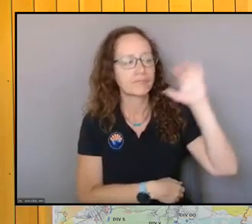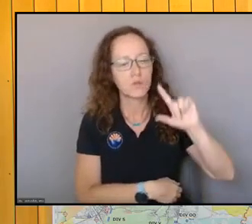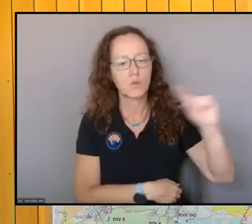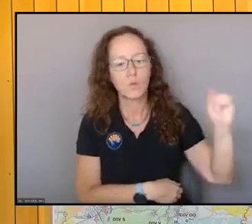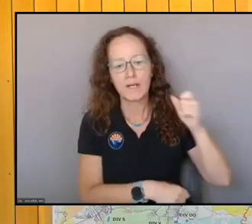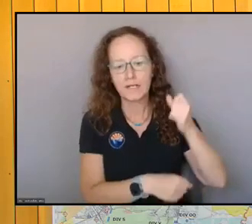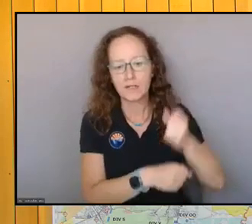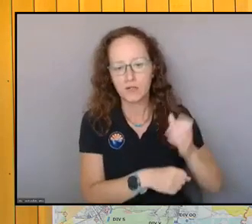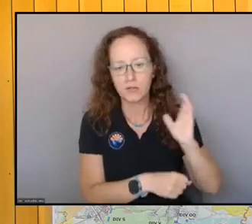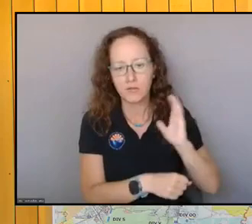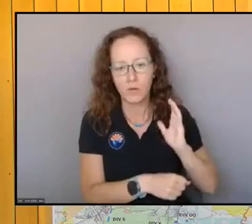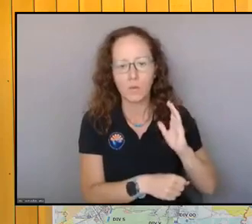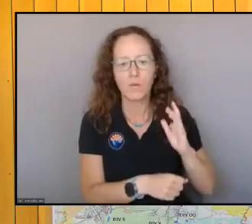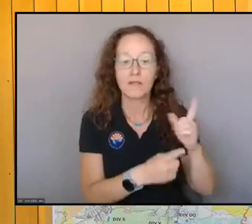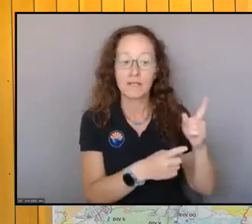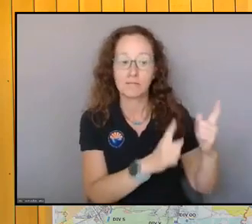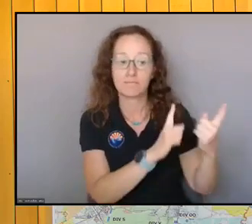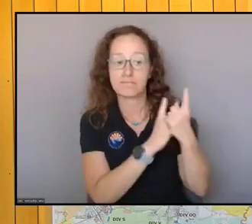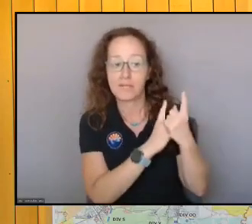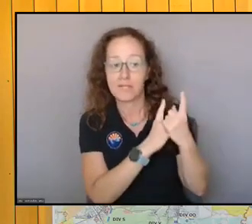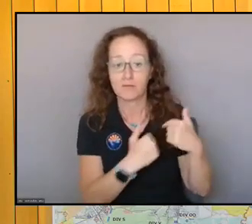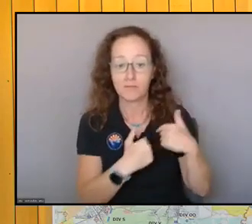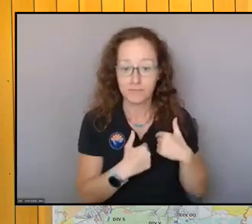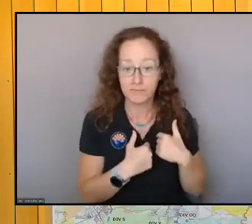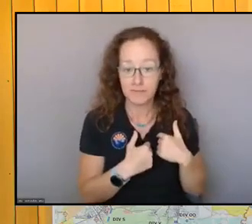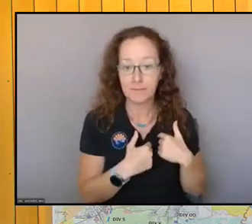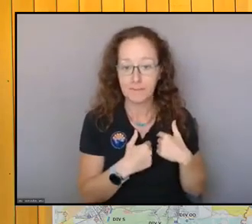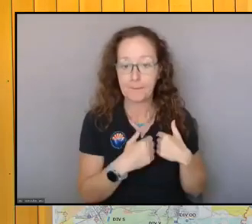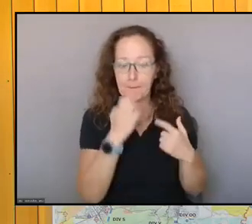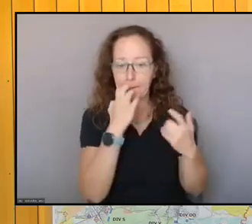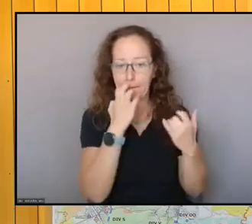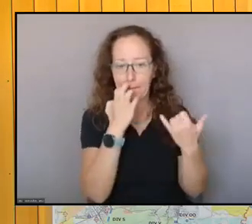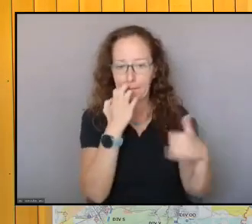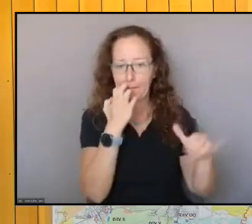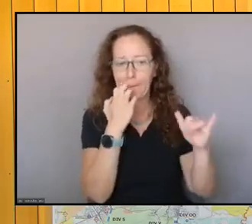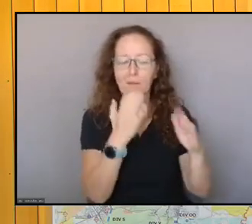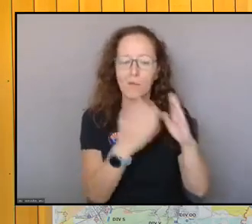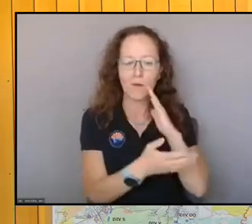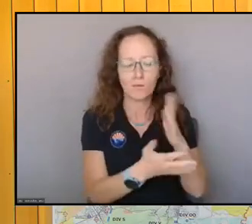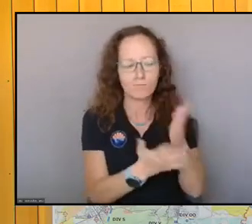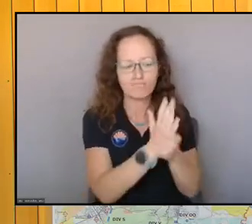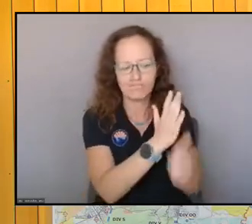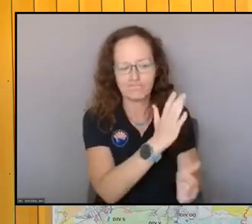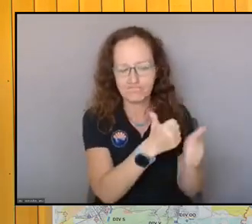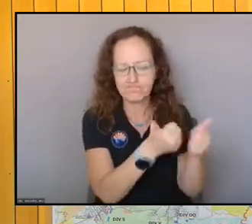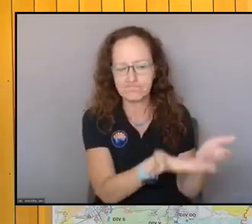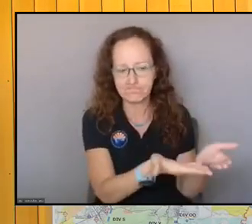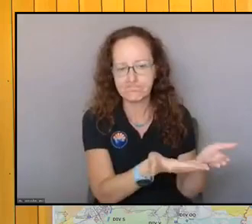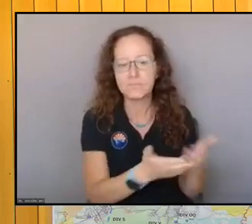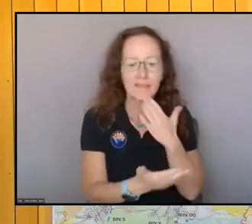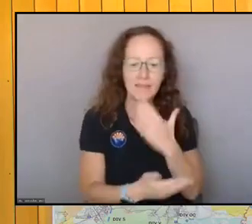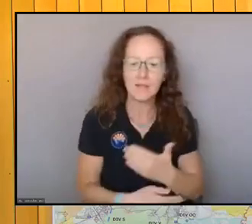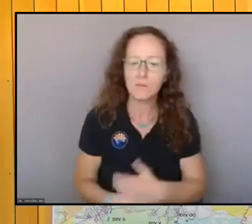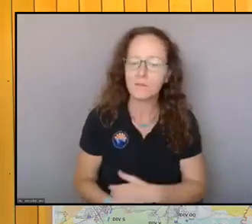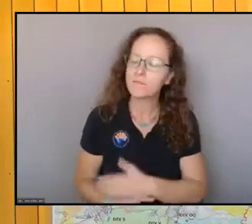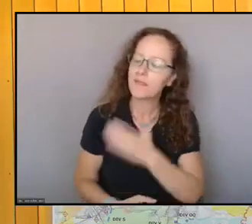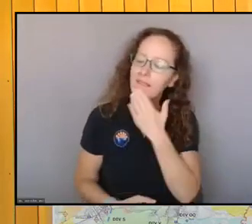A MENTOR NOW, SO I KNOW YOU'LL BE IN GOOD HANDS. THANK YOU. THANK YOU, CARL.